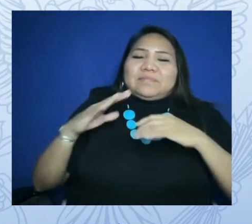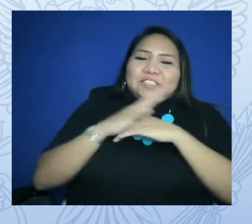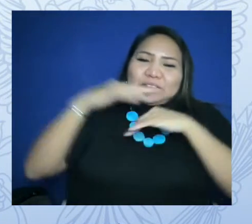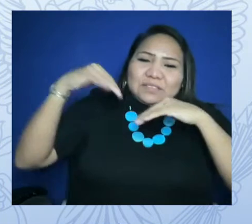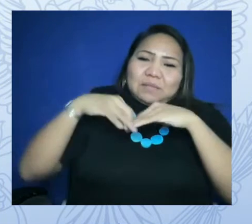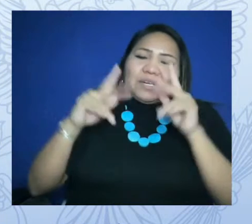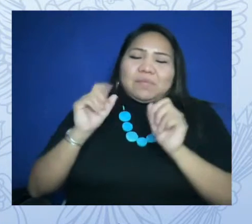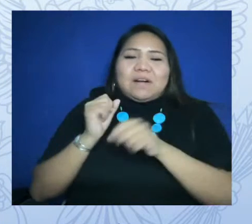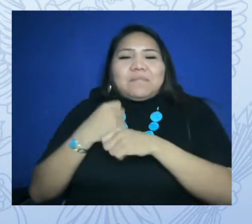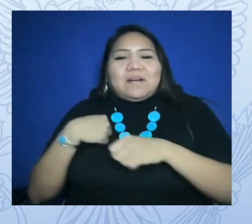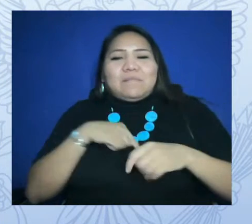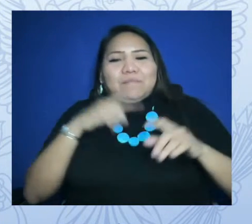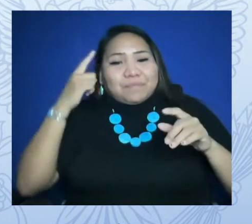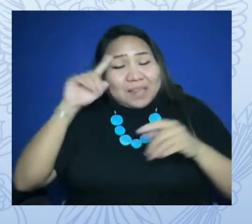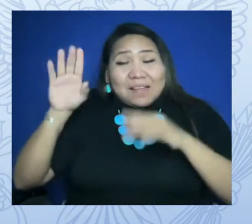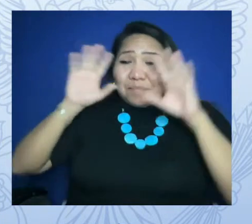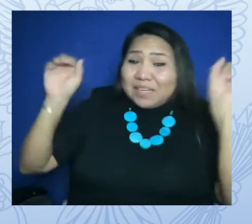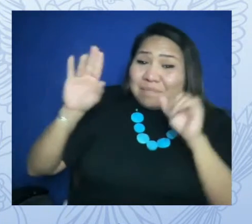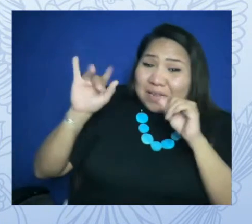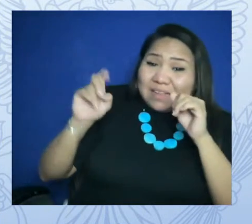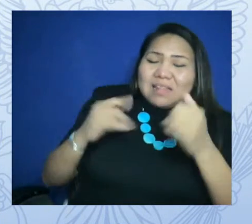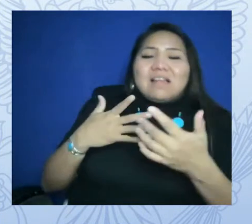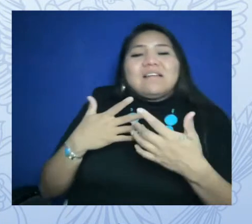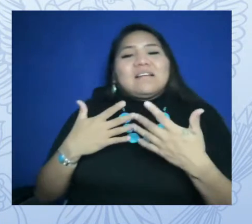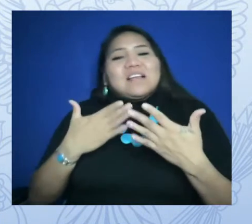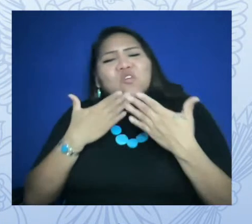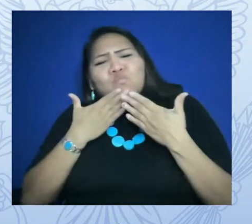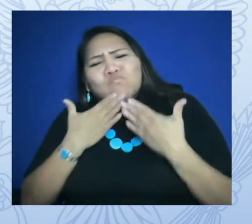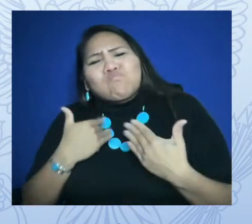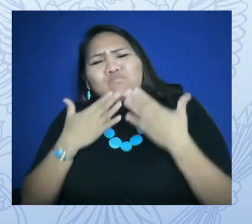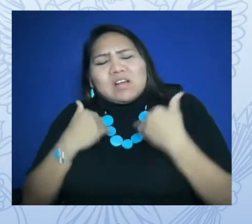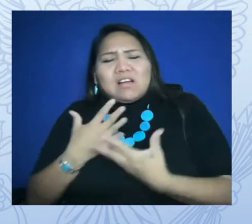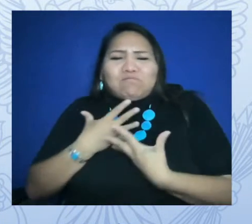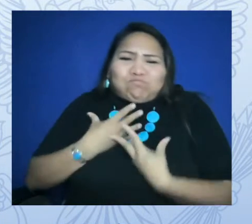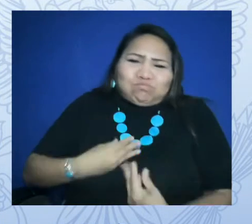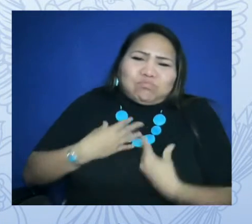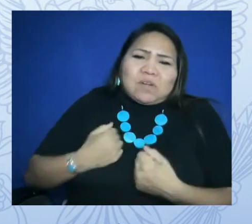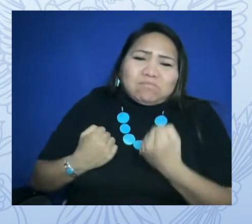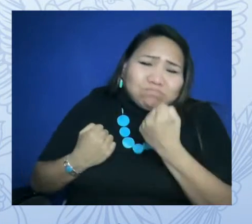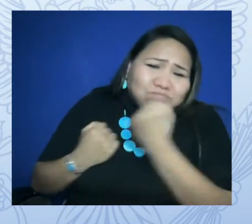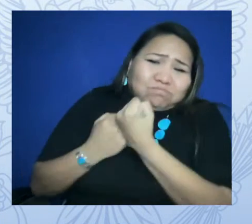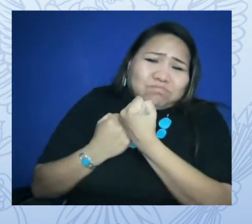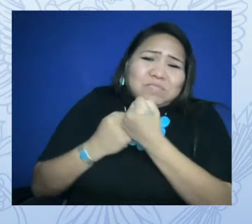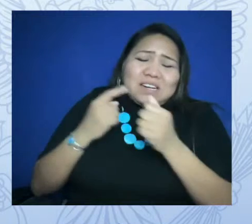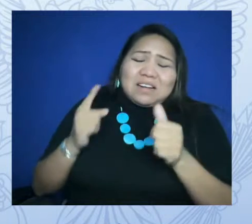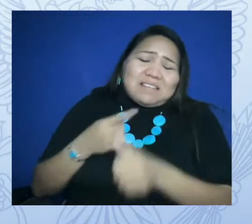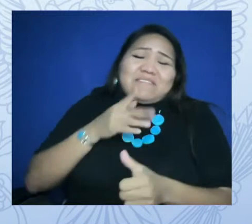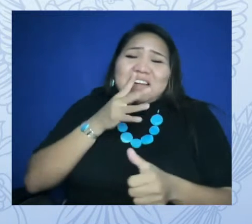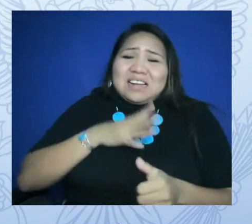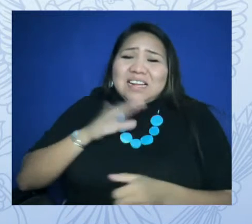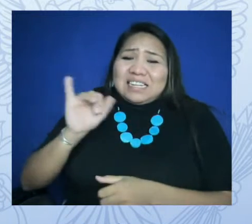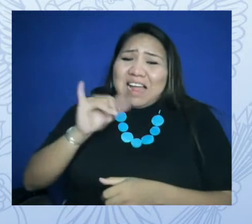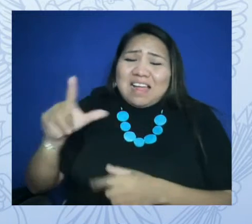and supportive First Lady who see us and value us. We celebrate you. We celebrate us.